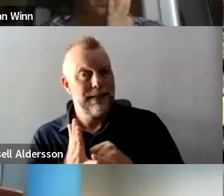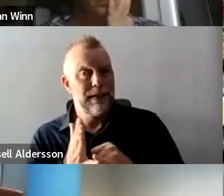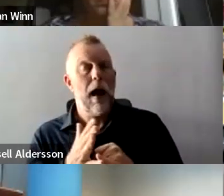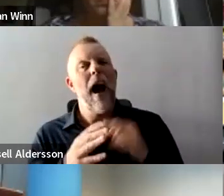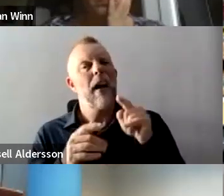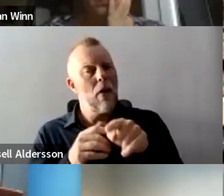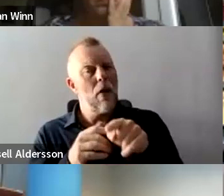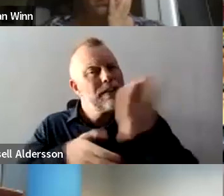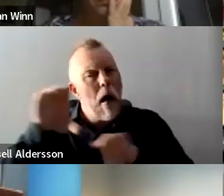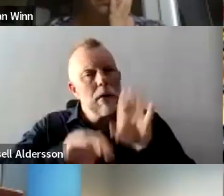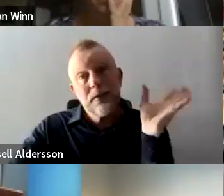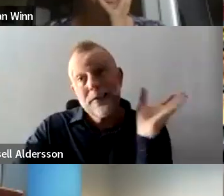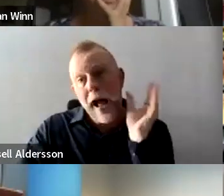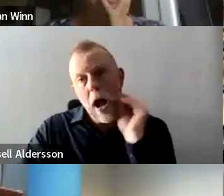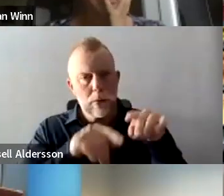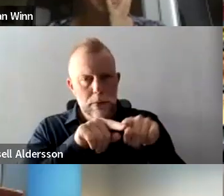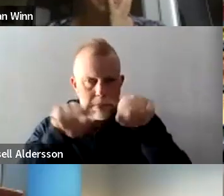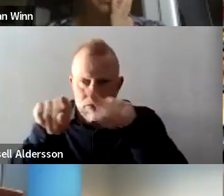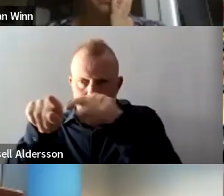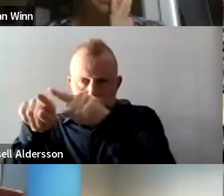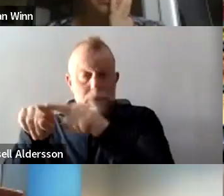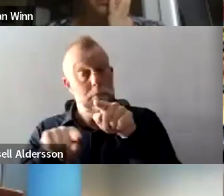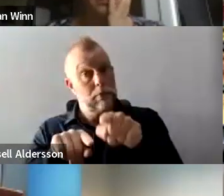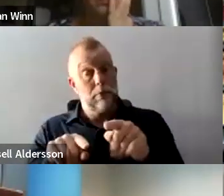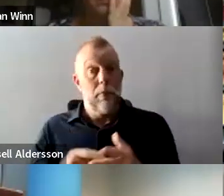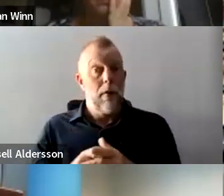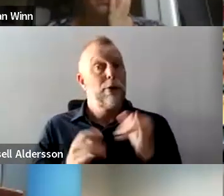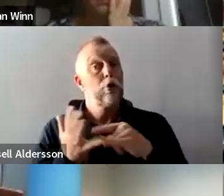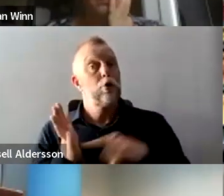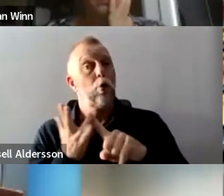by Karen Wright with key contributors, Ruth Crosby Stewart.